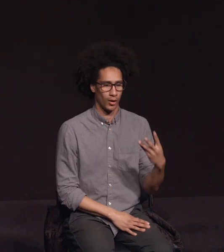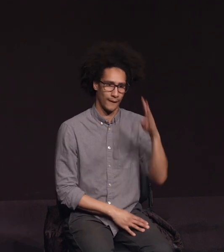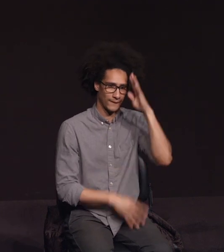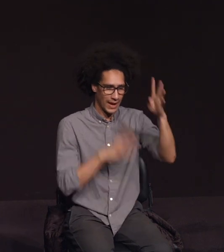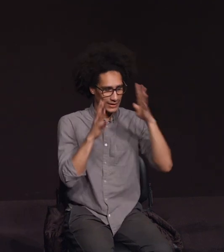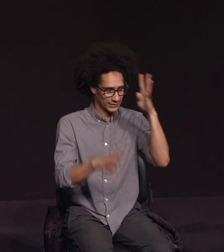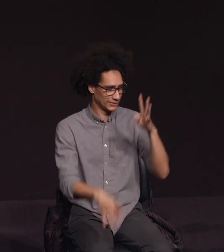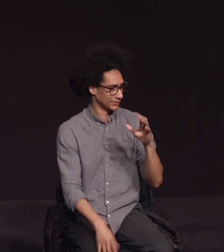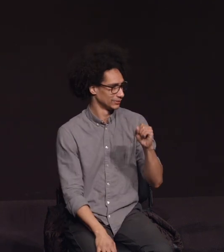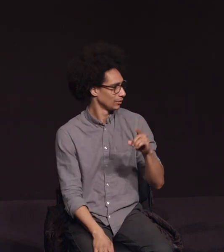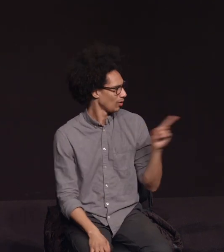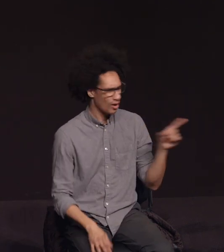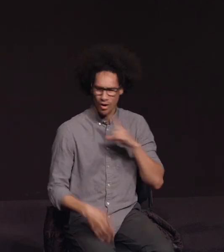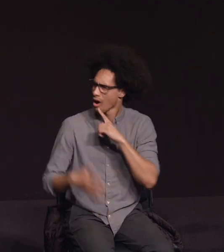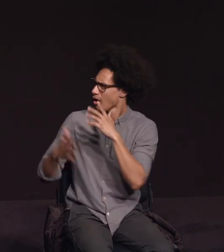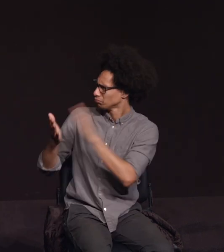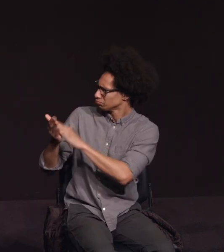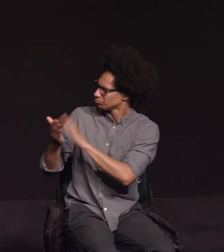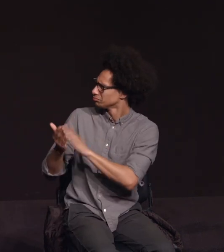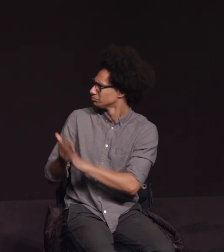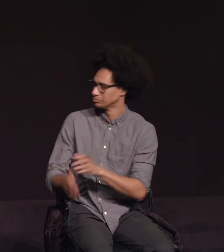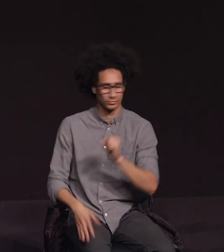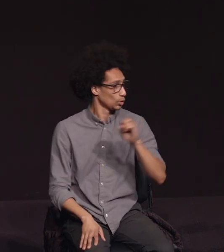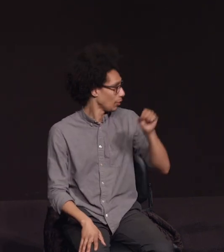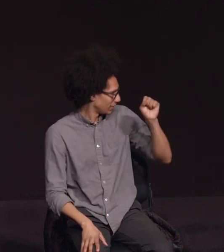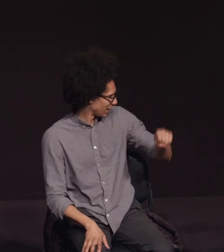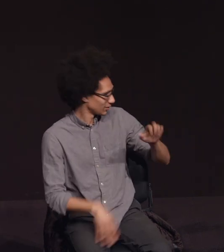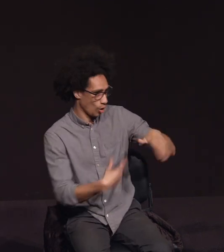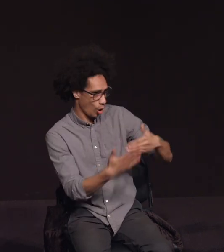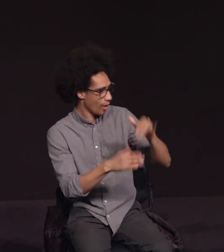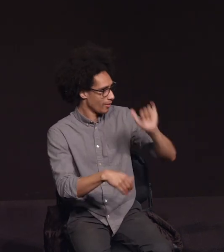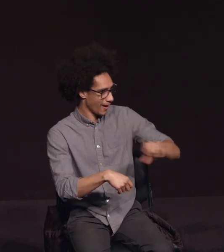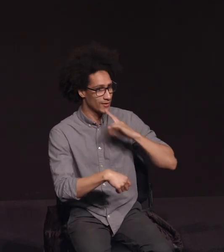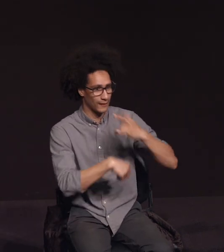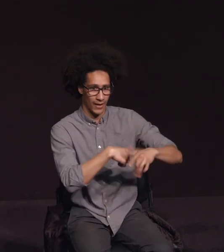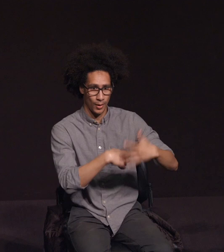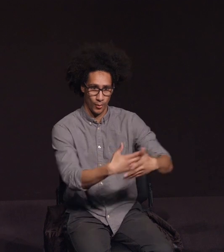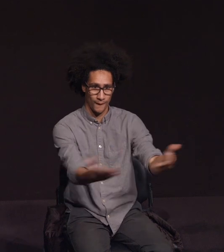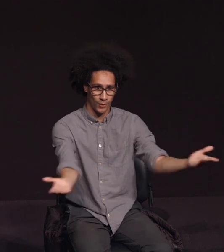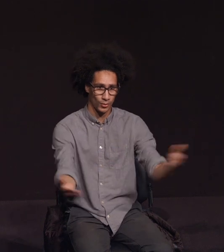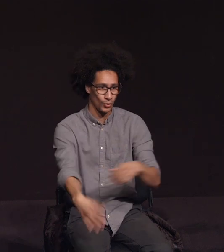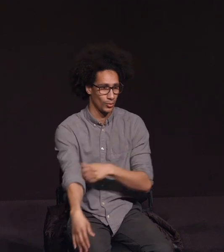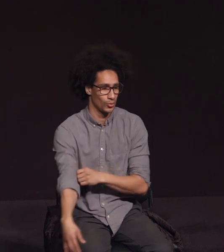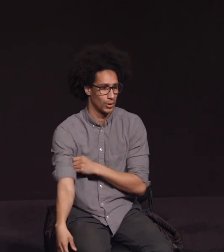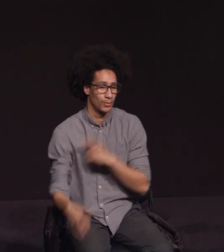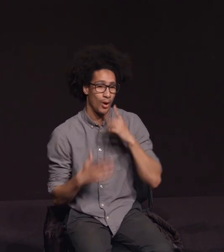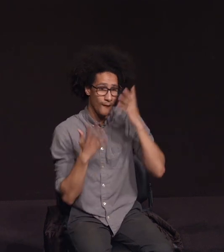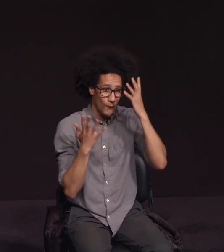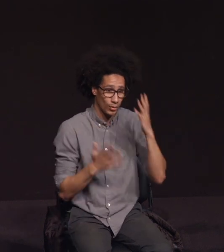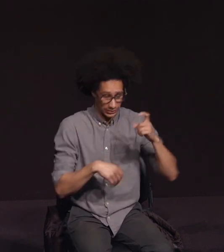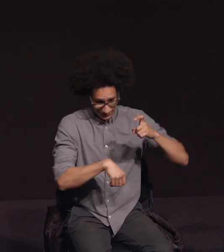So yes, all of that is made available. Unfortunately, we are at time.